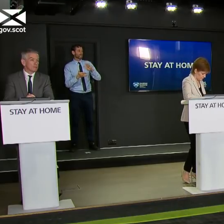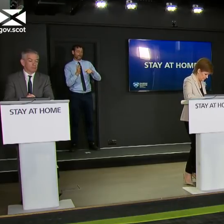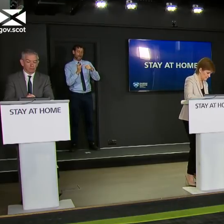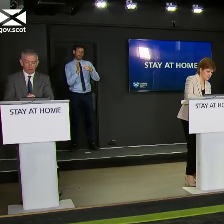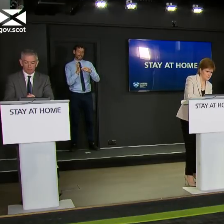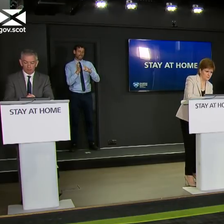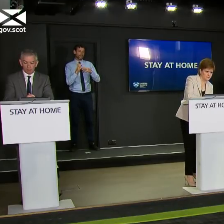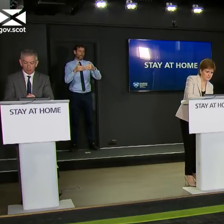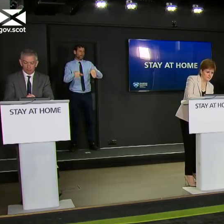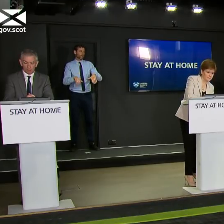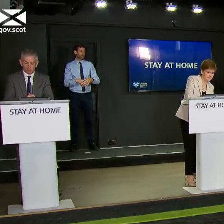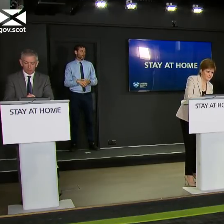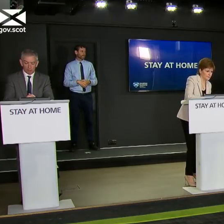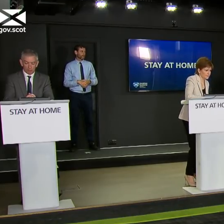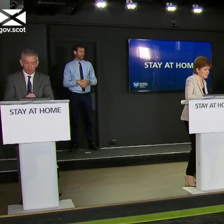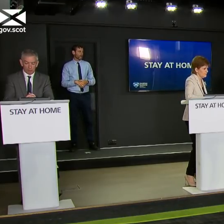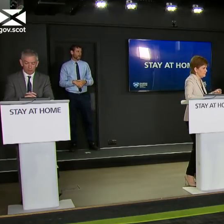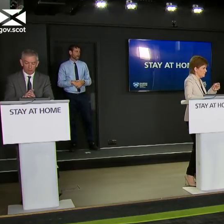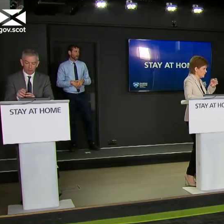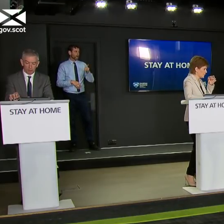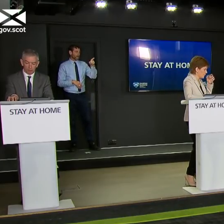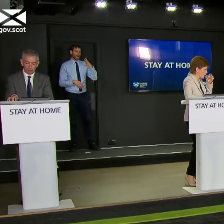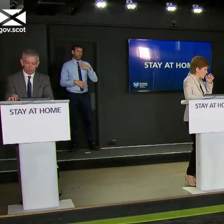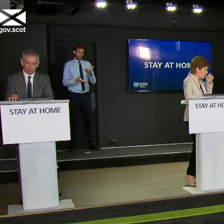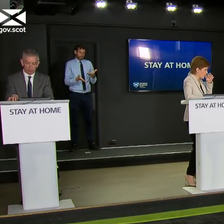Thank you First Minister. Can I just pick on that remark that you made just at the end